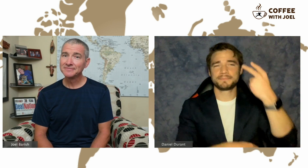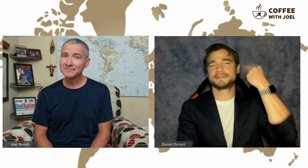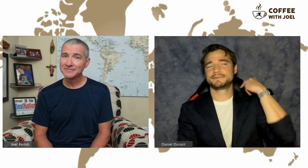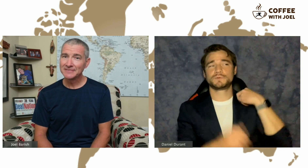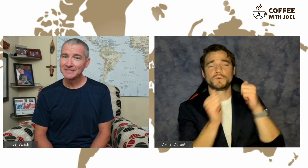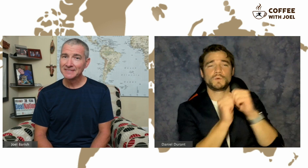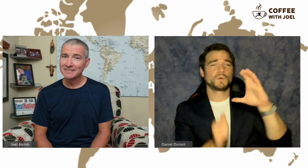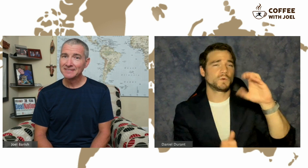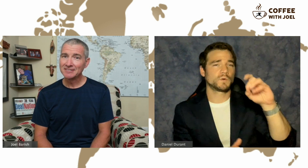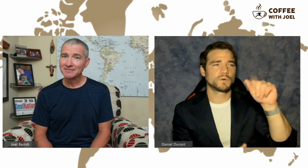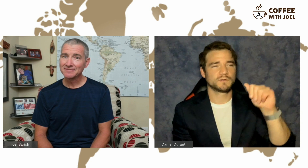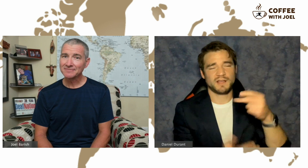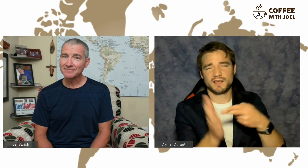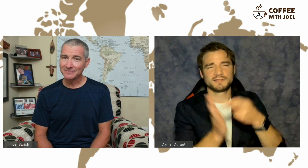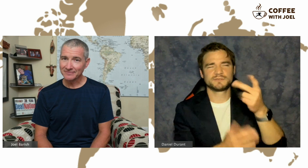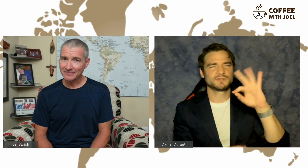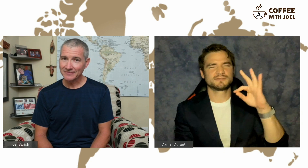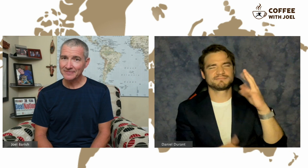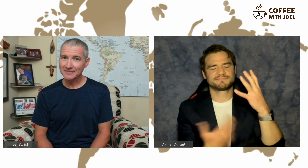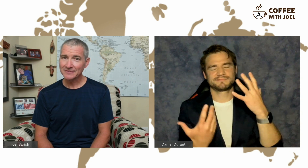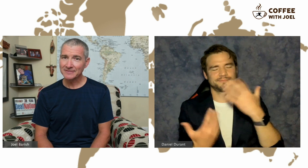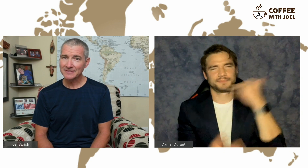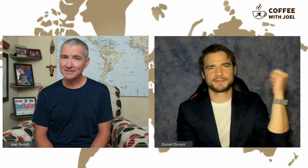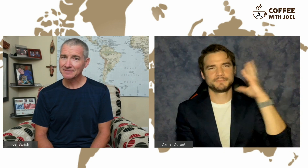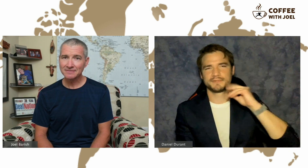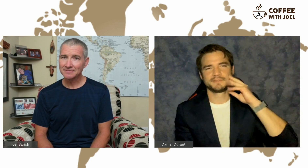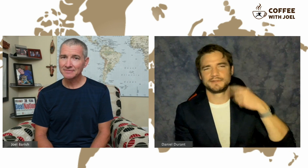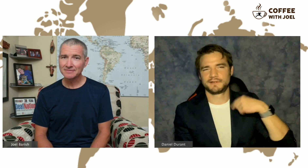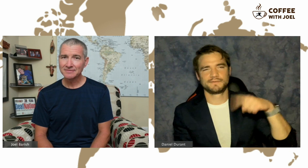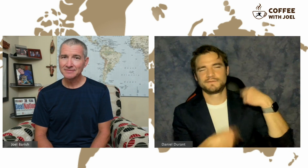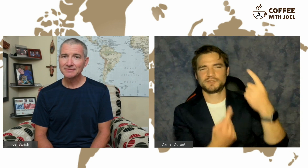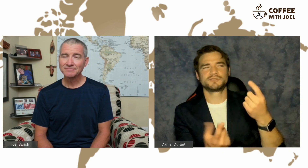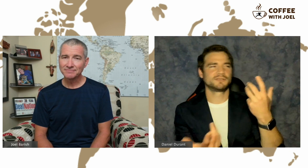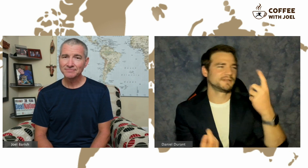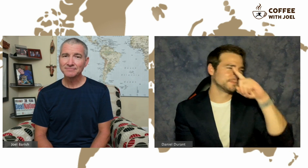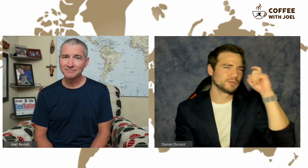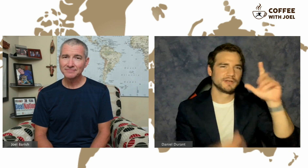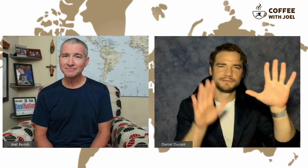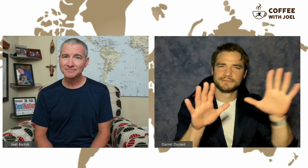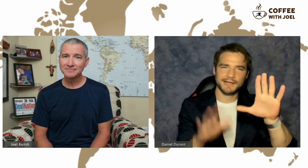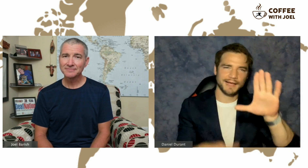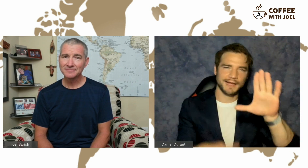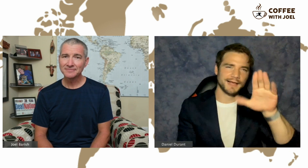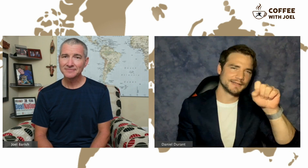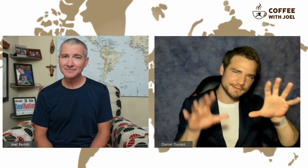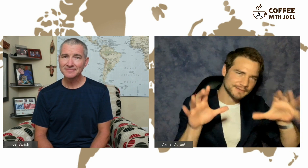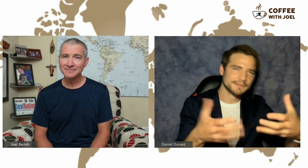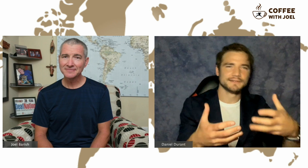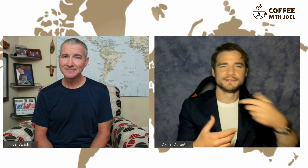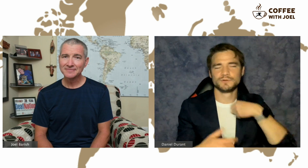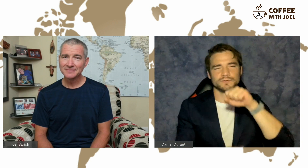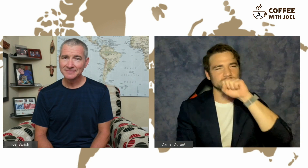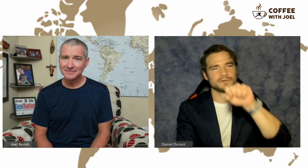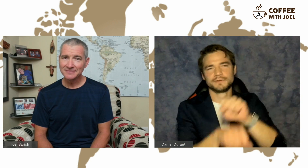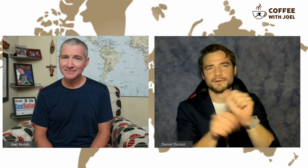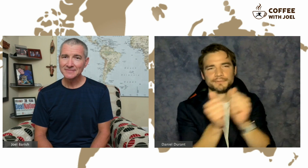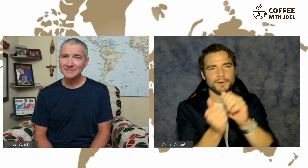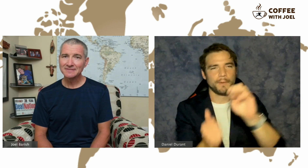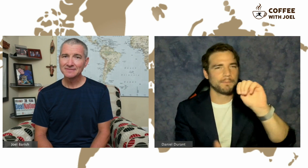That memory with CODA was honestly one of the best experiences I’ve ever had, because of an amazing cast and crew.